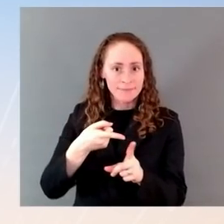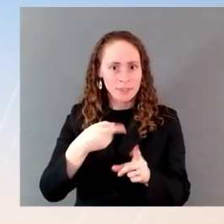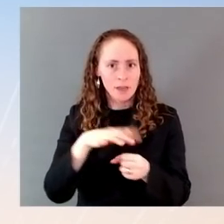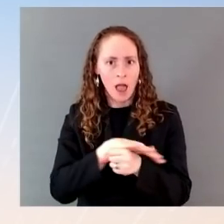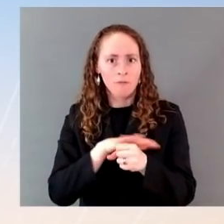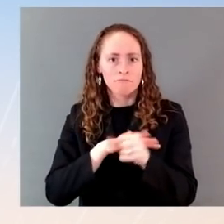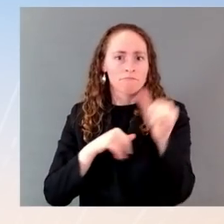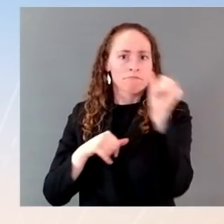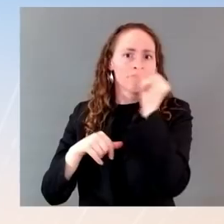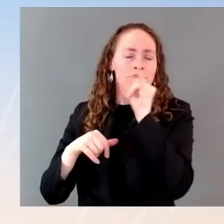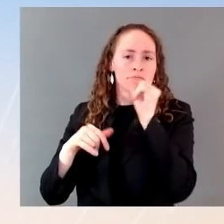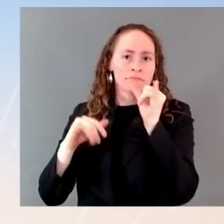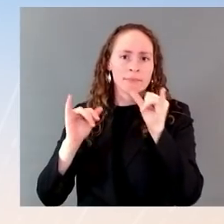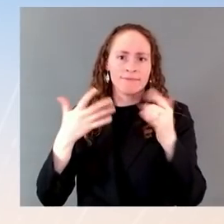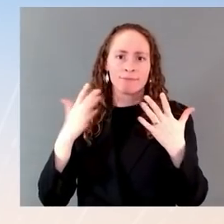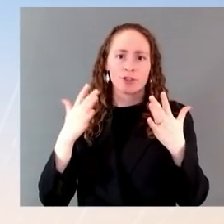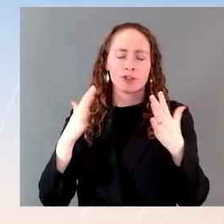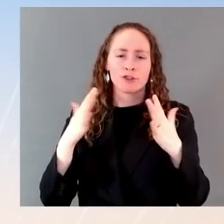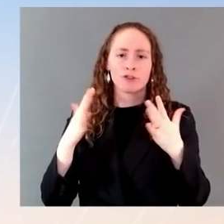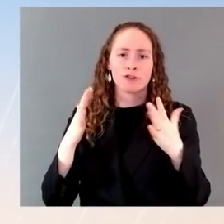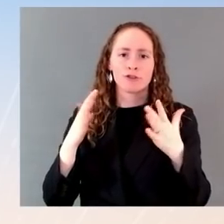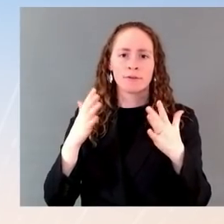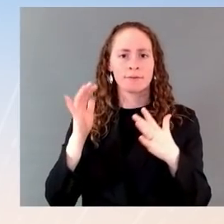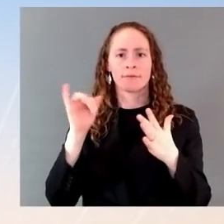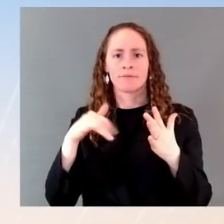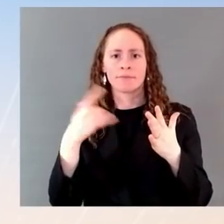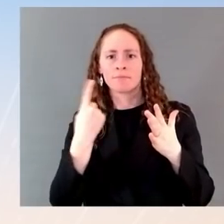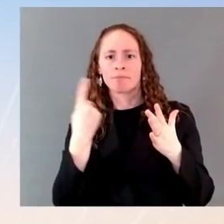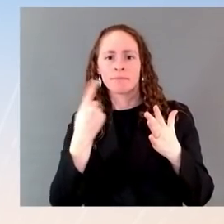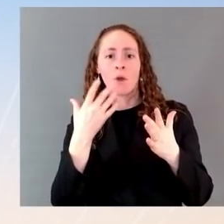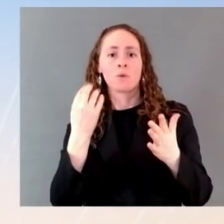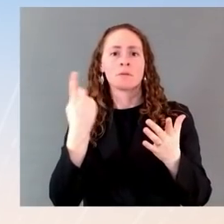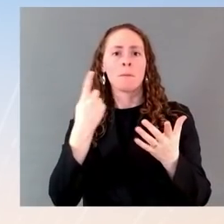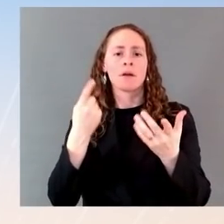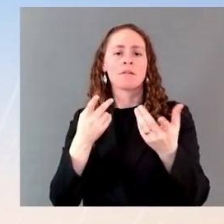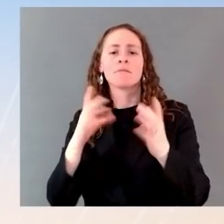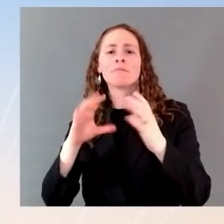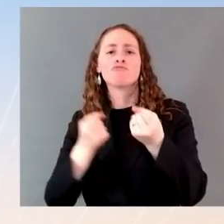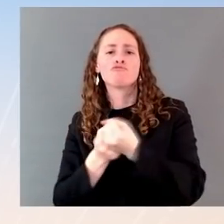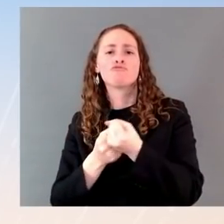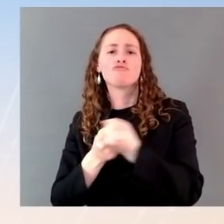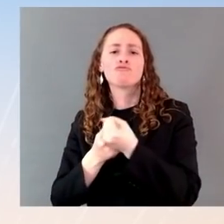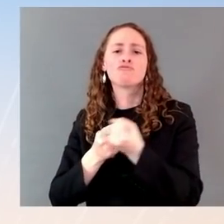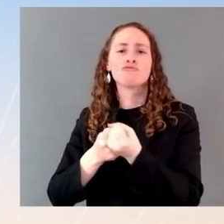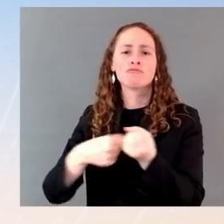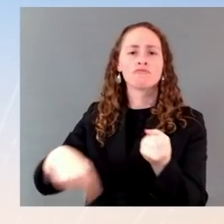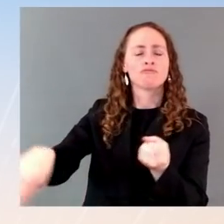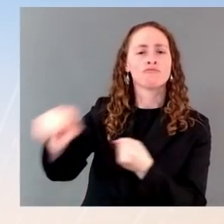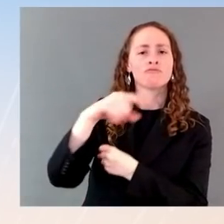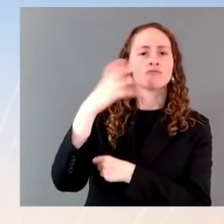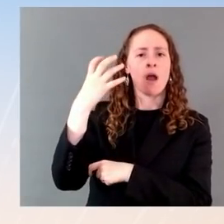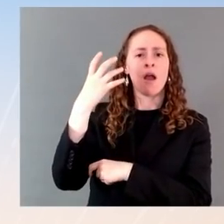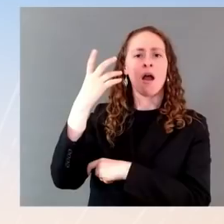Ms. Psaki: And we've -- we've already seen this. We've already seen this happening -- right? over the course in -- The Press: Well, this is what the case has been in the Donbas, right? And he could, for instance,